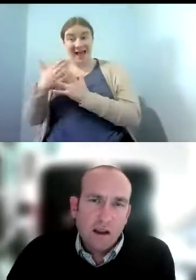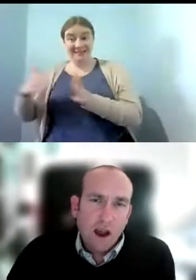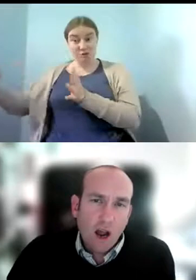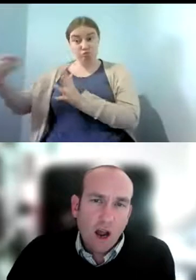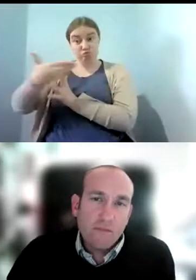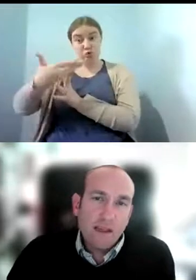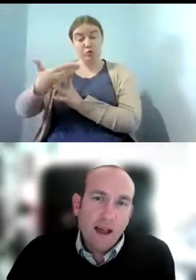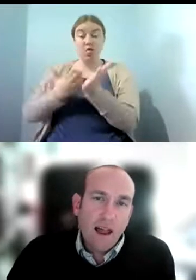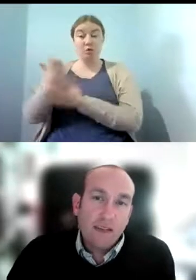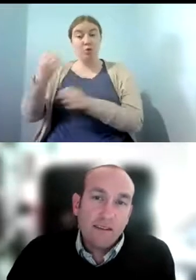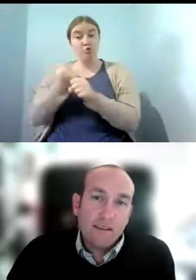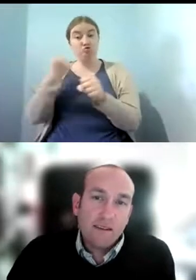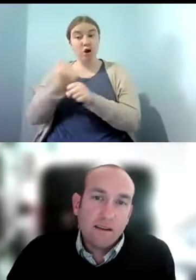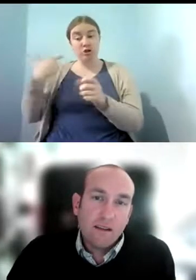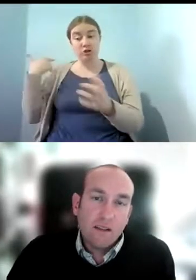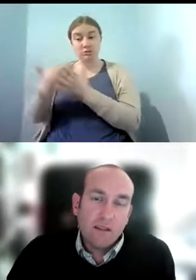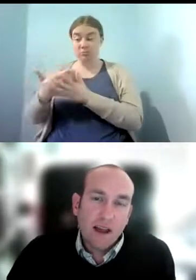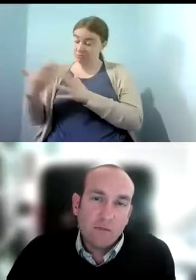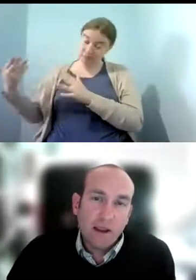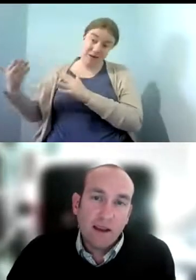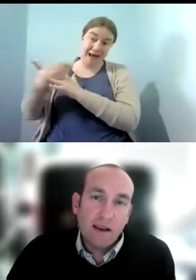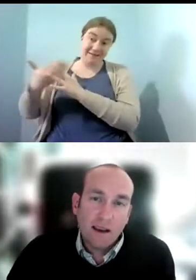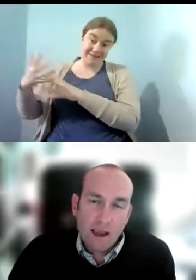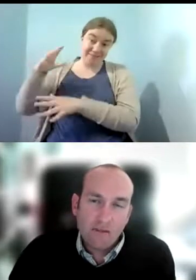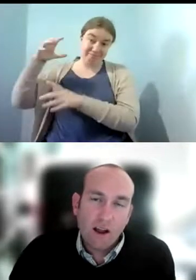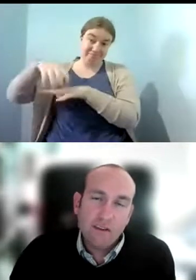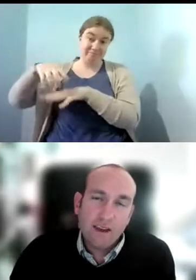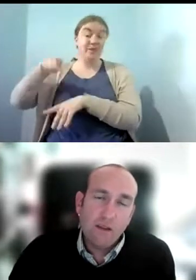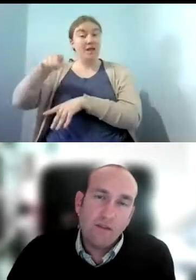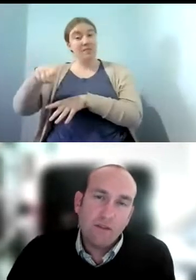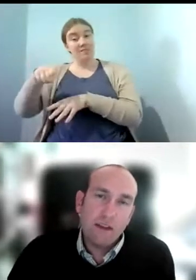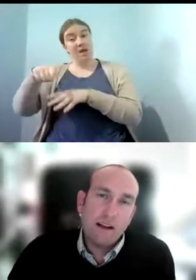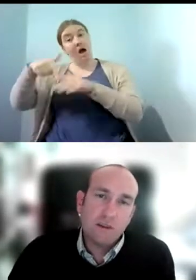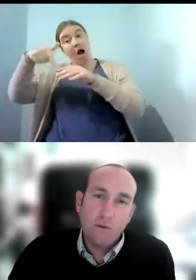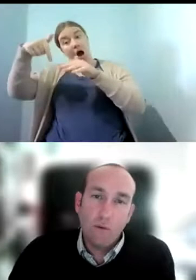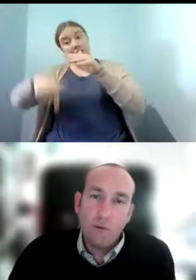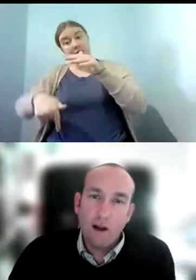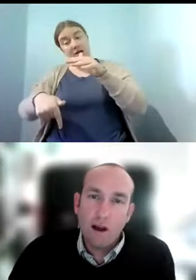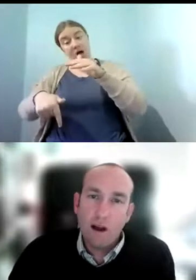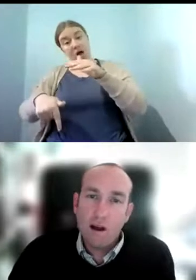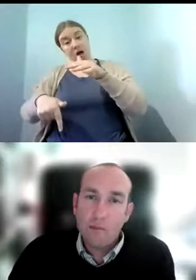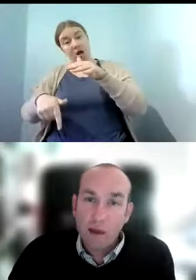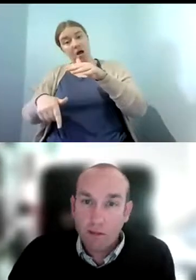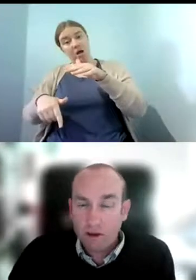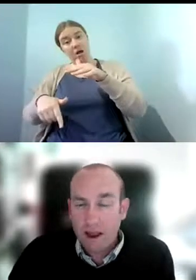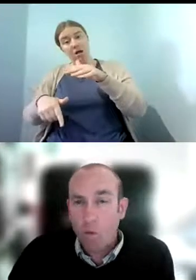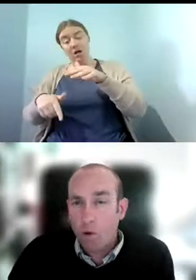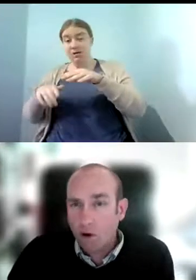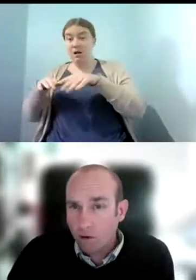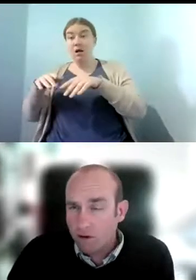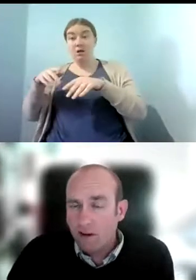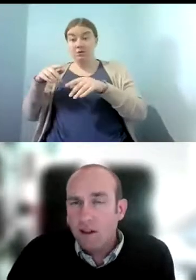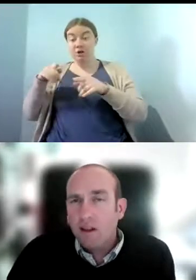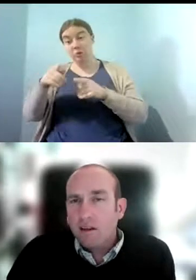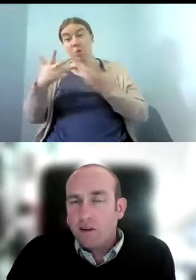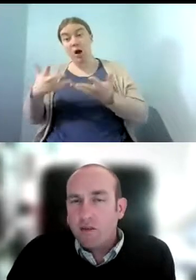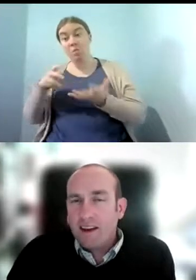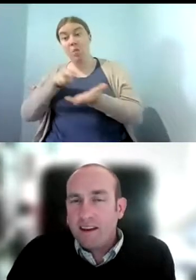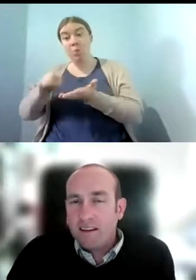um and that's been left underneath the actual uh path that you now walk on so if we need to